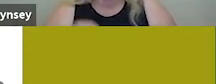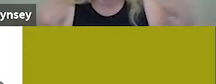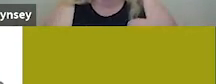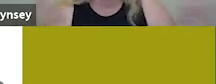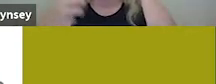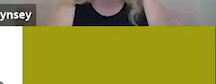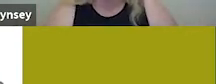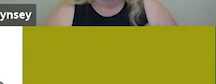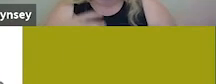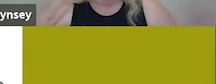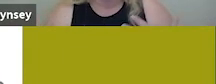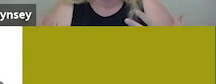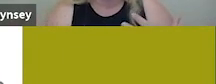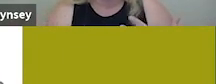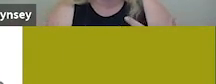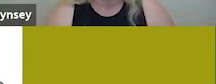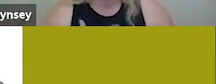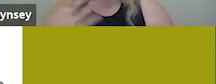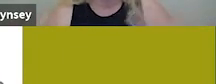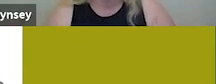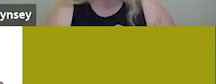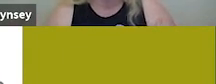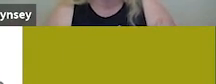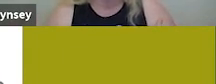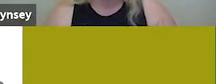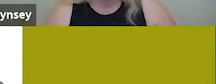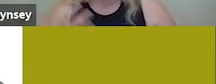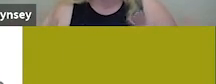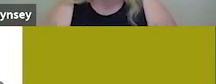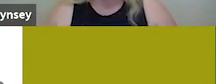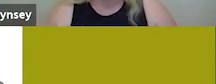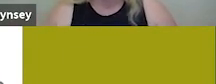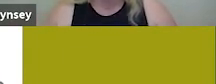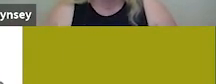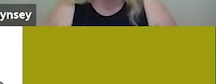explain it or show it or do it needs to be given to that student and they can do it their own way.